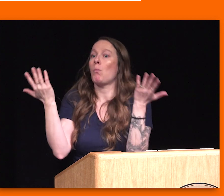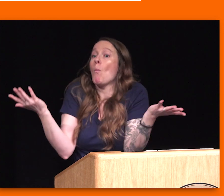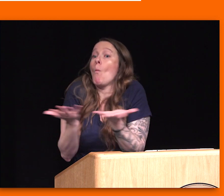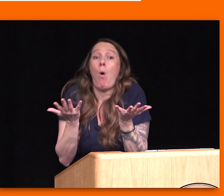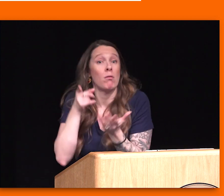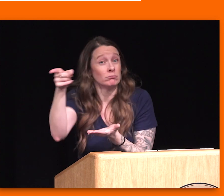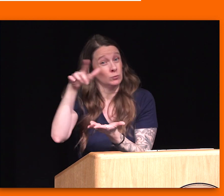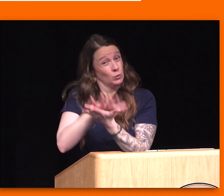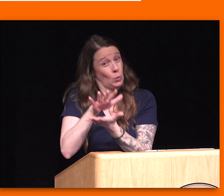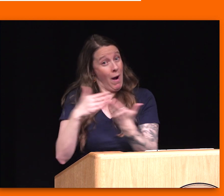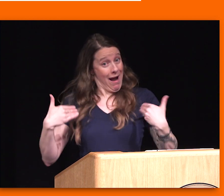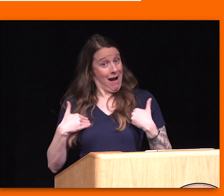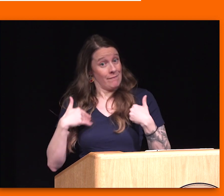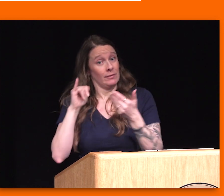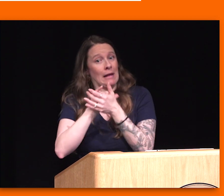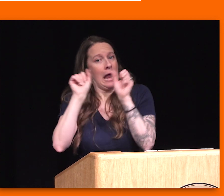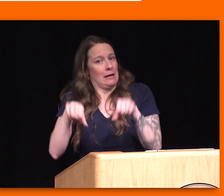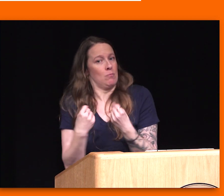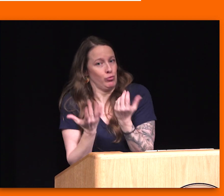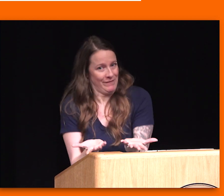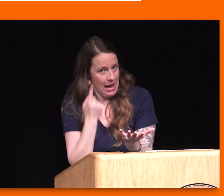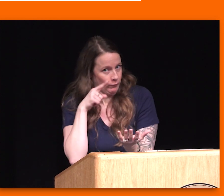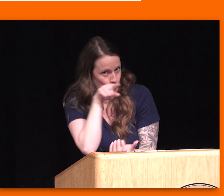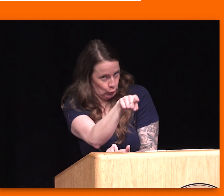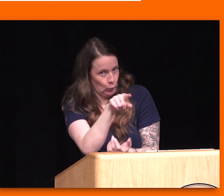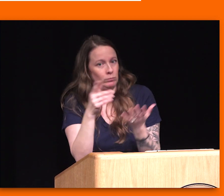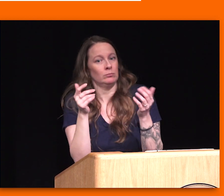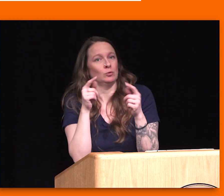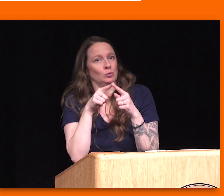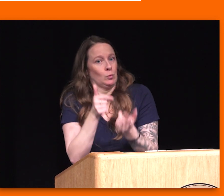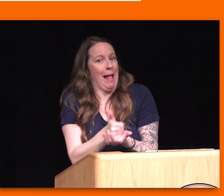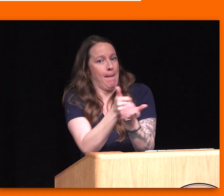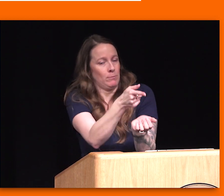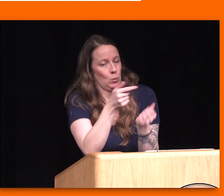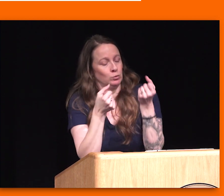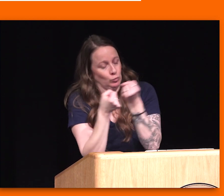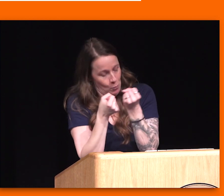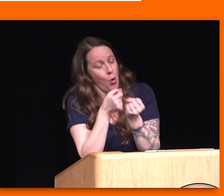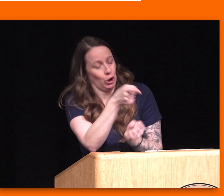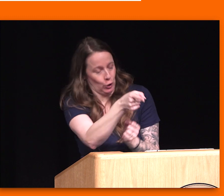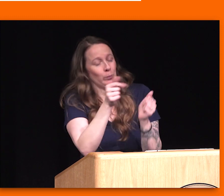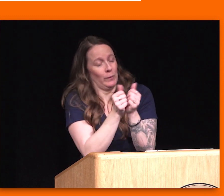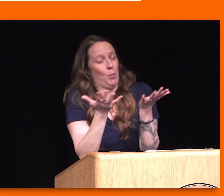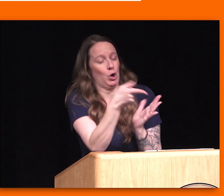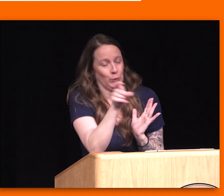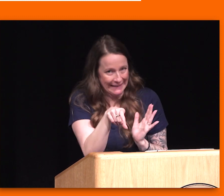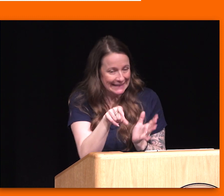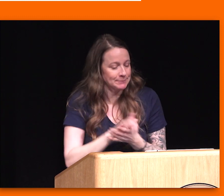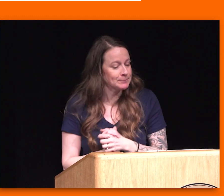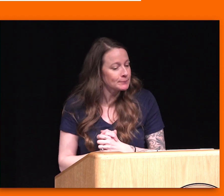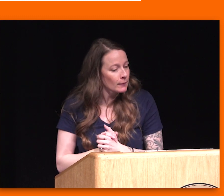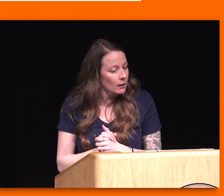I did a lot of research about what accessibility the school had, what they could offer, and how it could